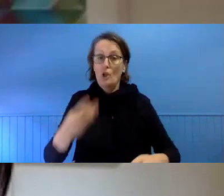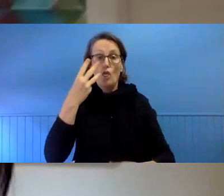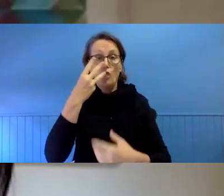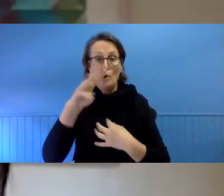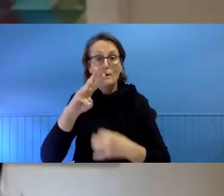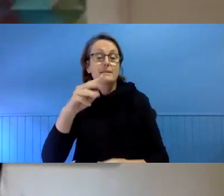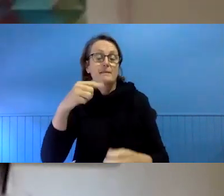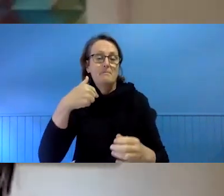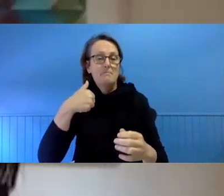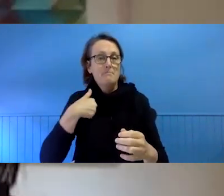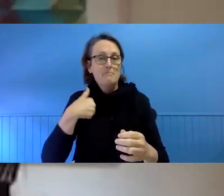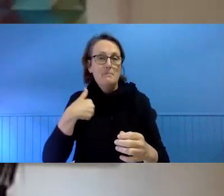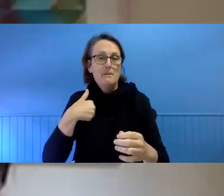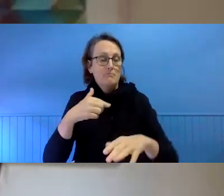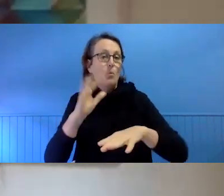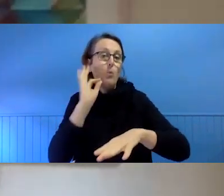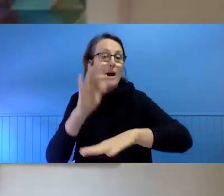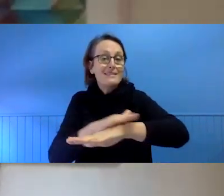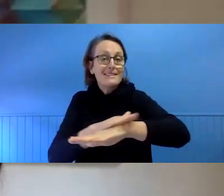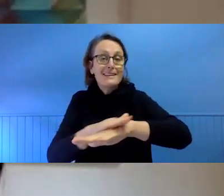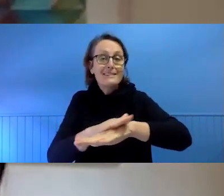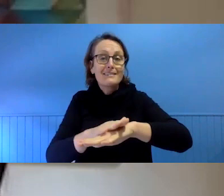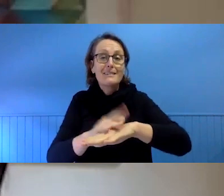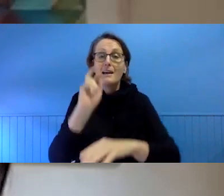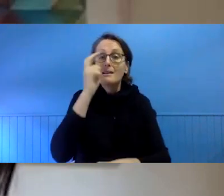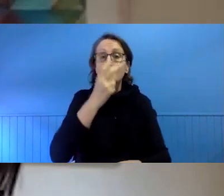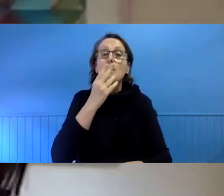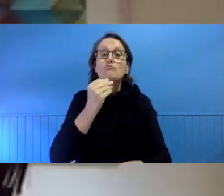skin, dark brown hair, I'm wearing a cream woolly jumper and I'm sitting